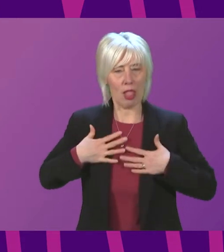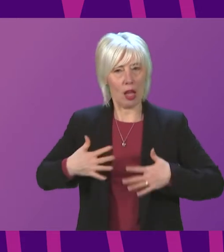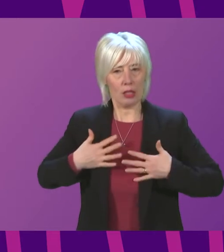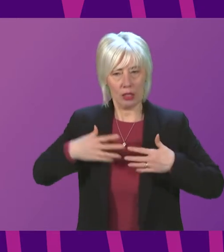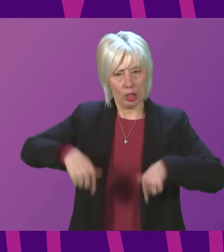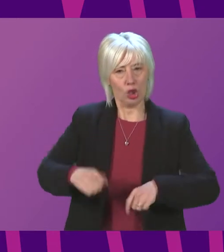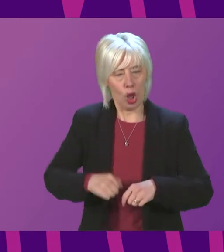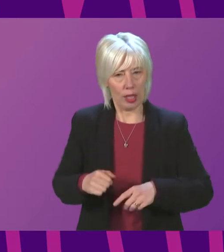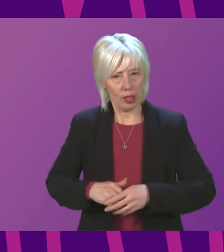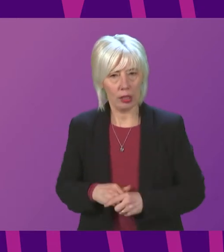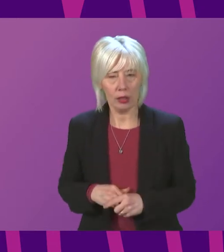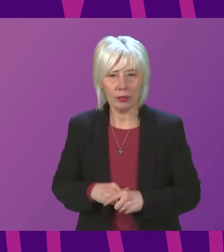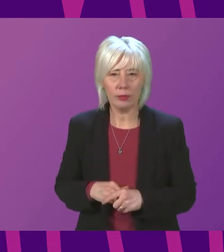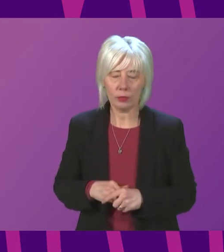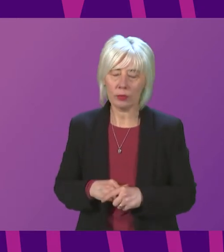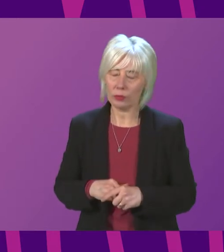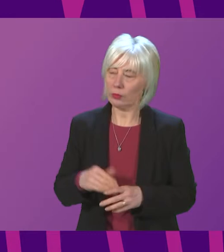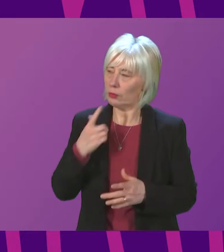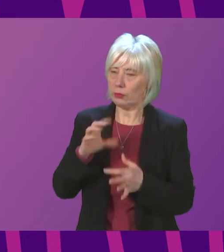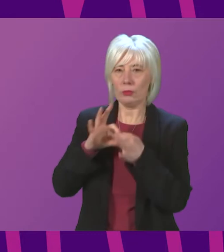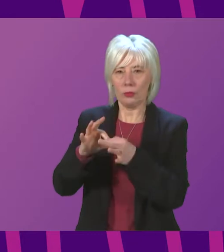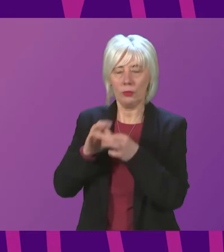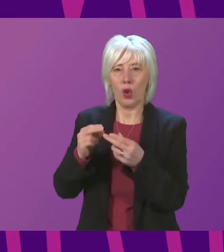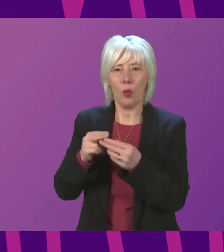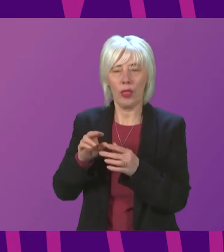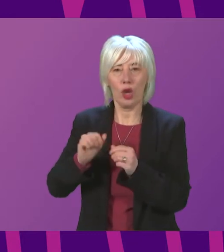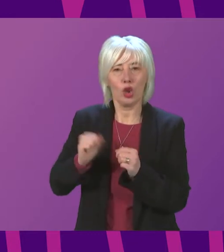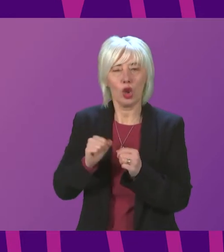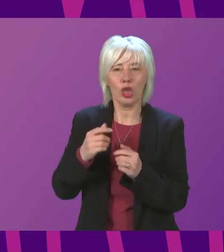of the RCAP in order to improve Scotland’s lung health? I can confirm that we are working closely with the Scottish respiratory advisory committee,